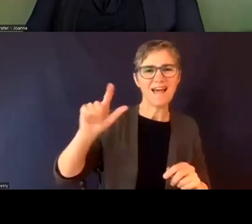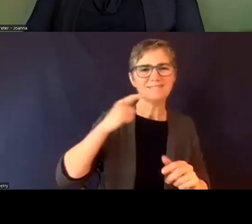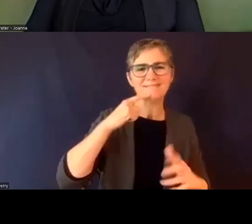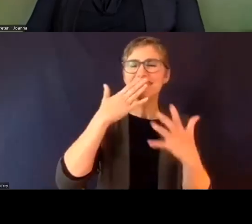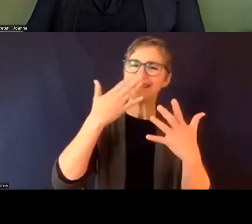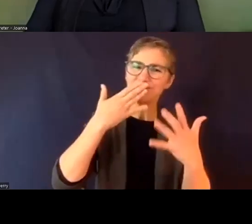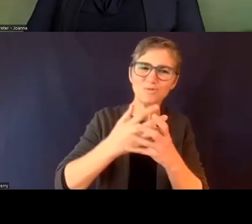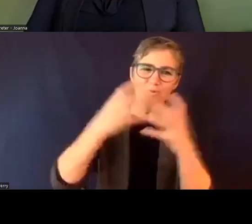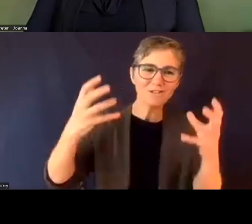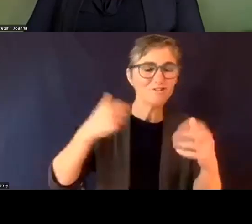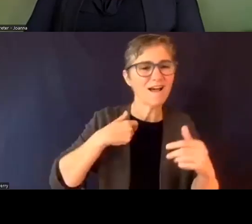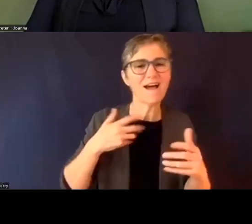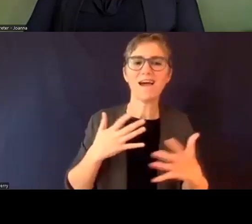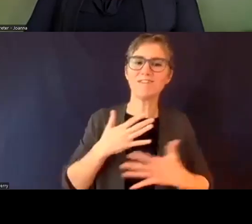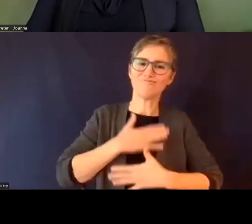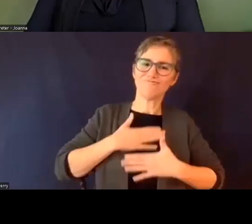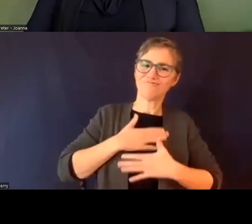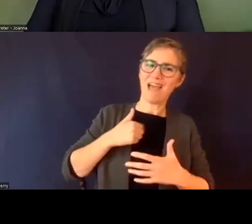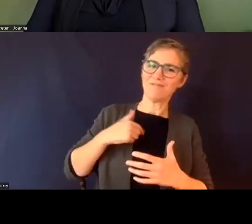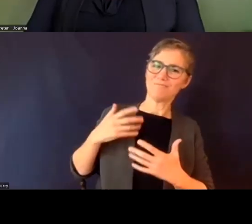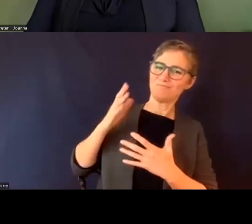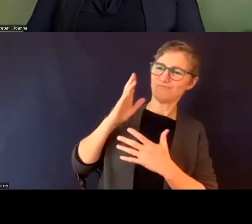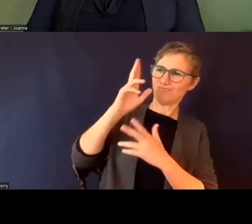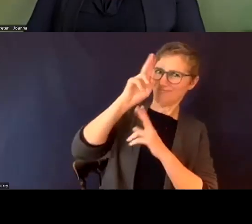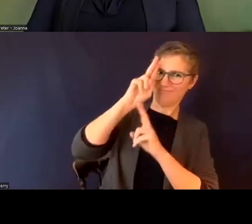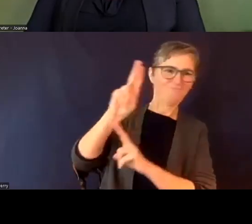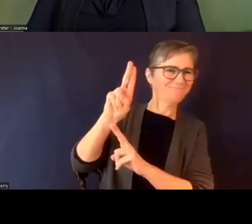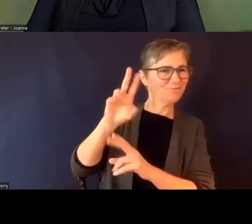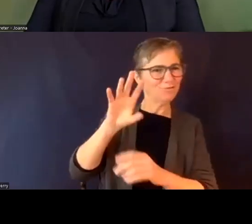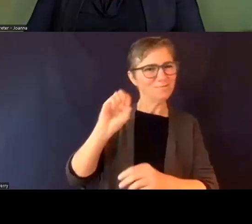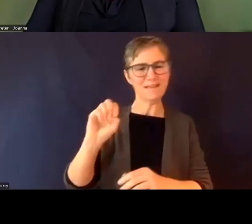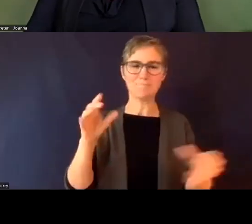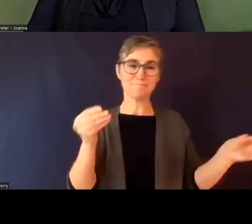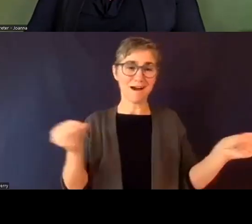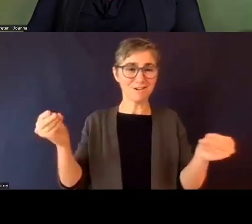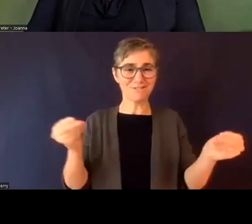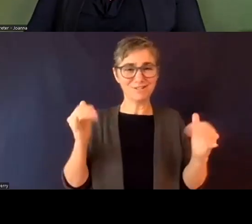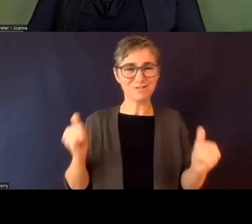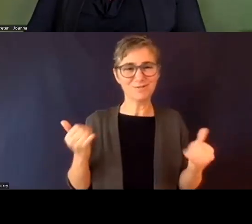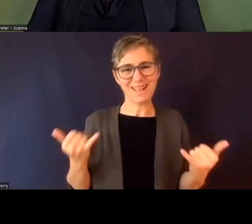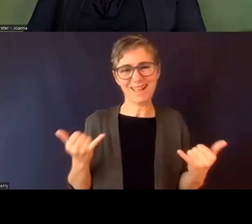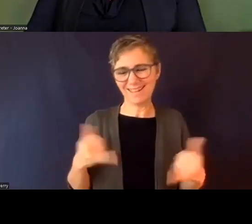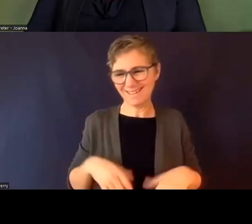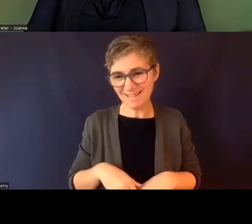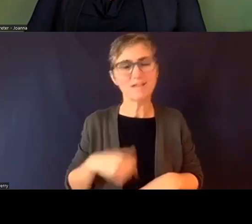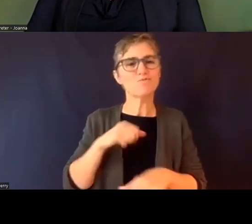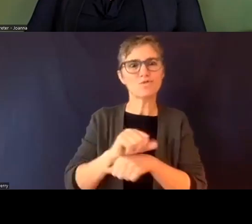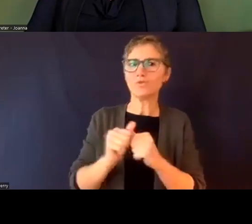moderator today and working with two very special colleagues. I wanted to start by